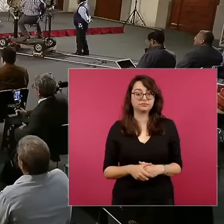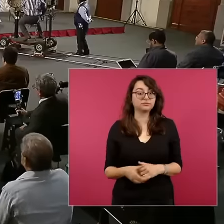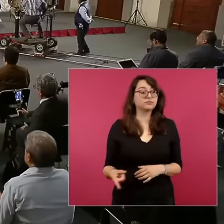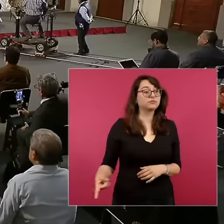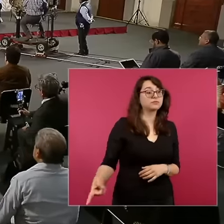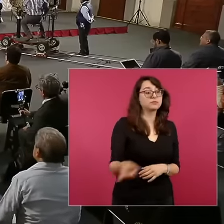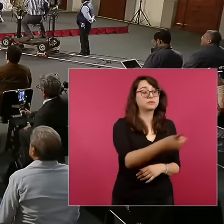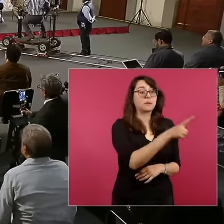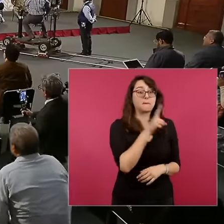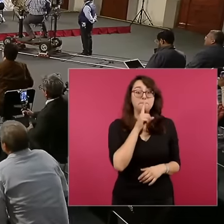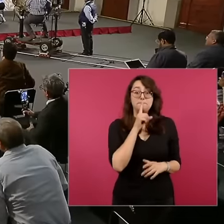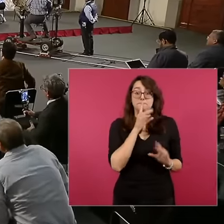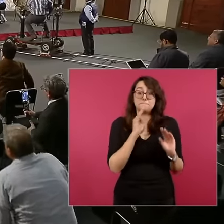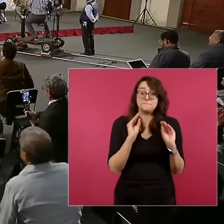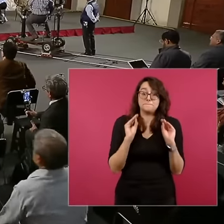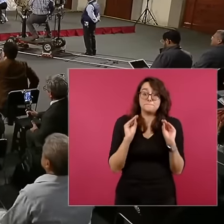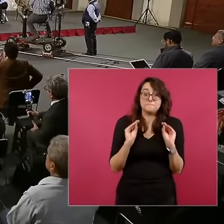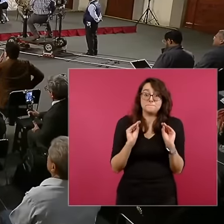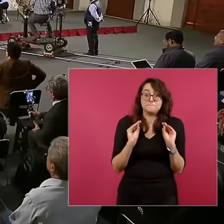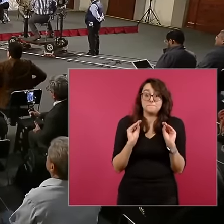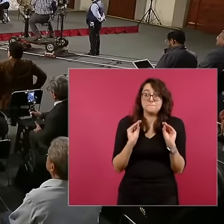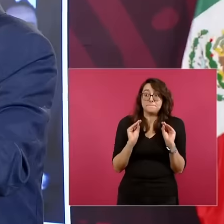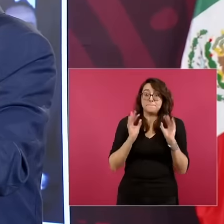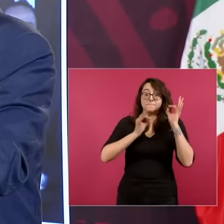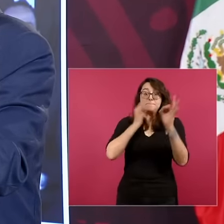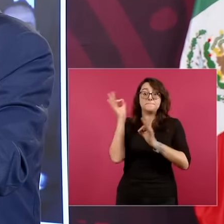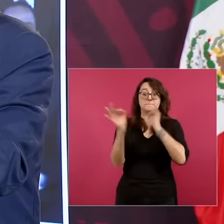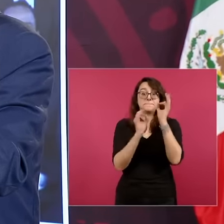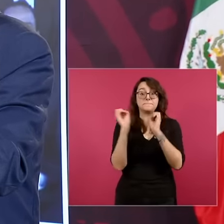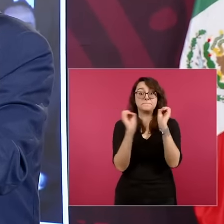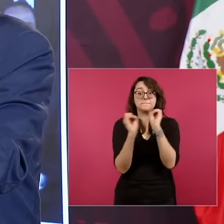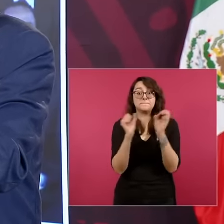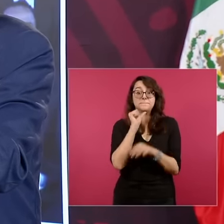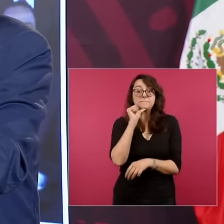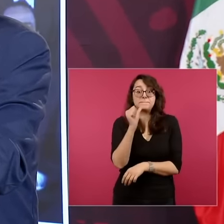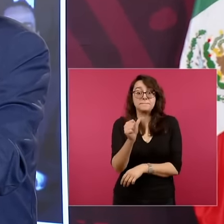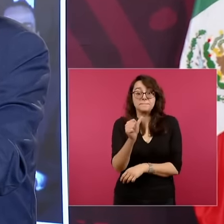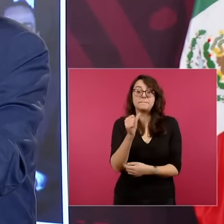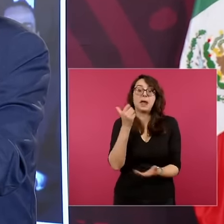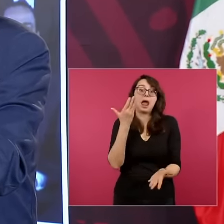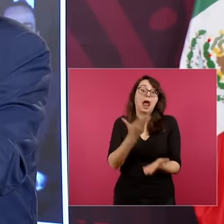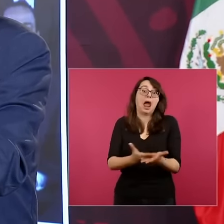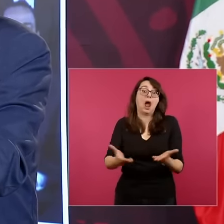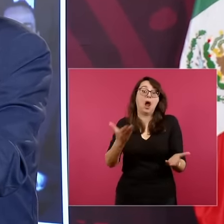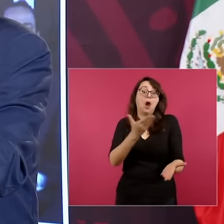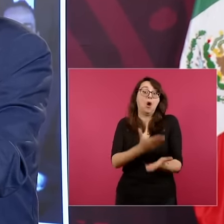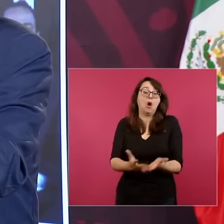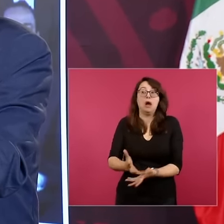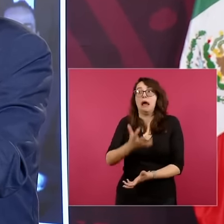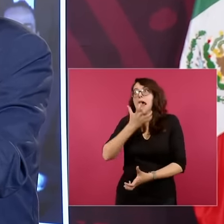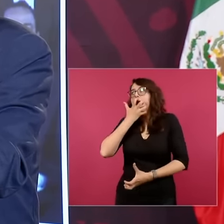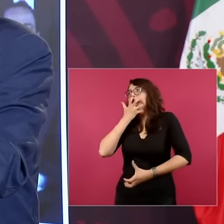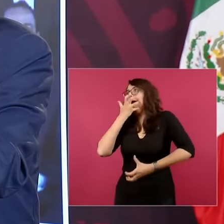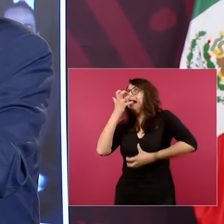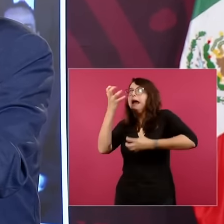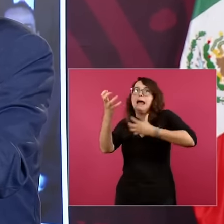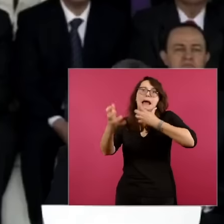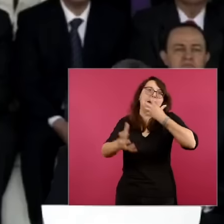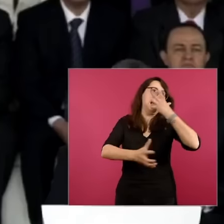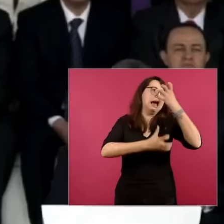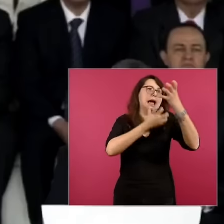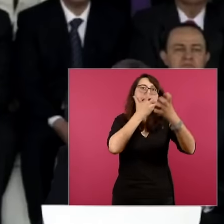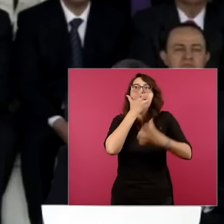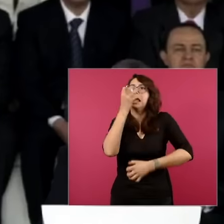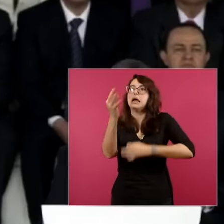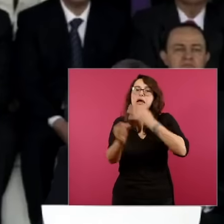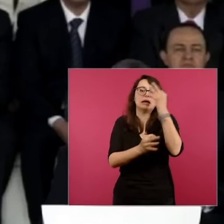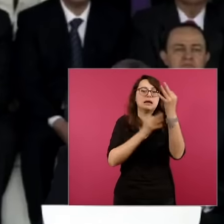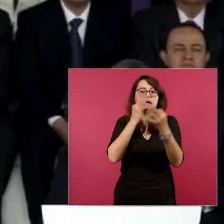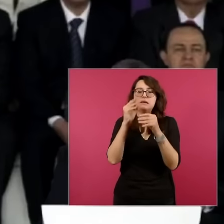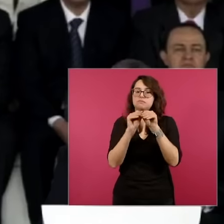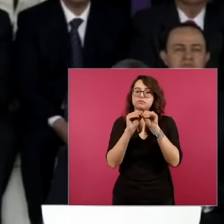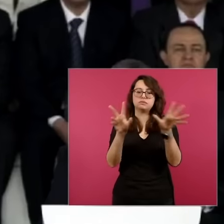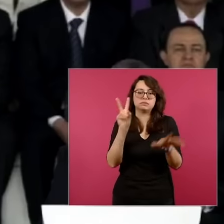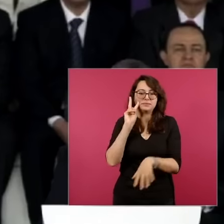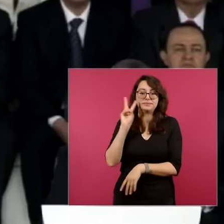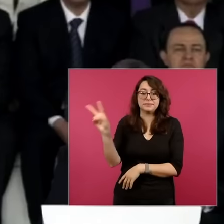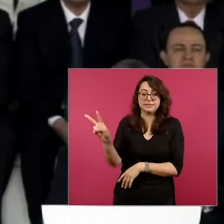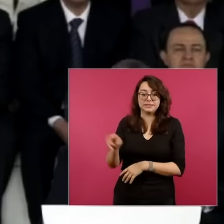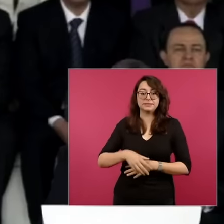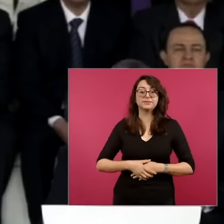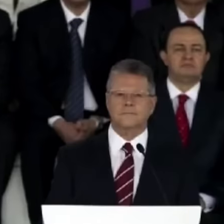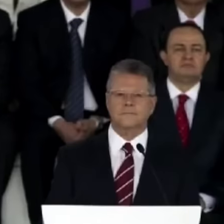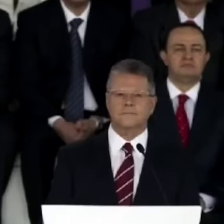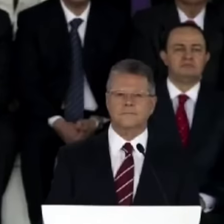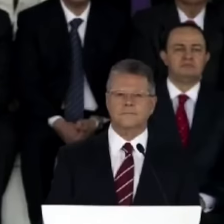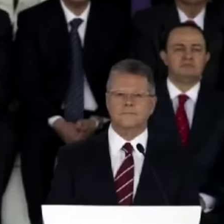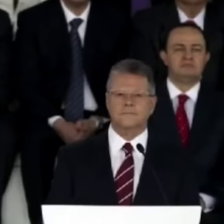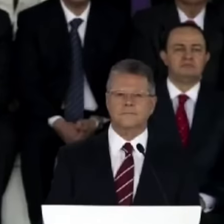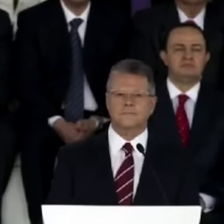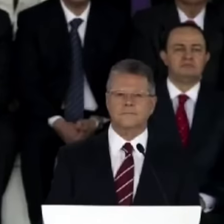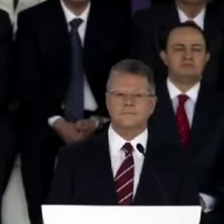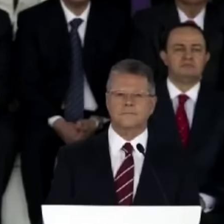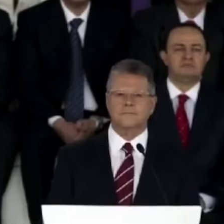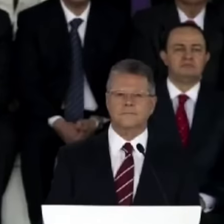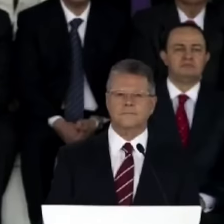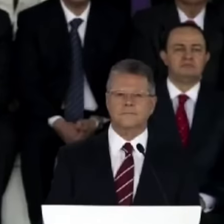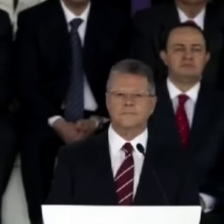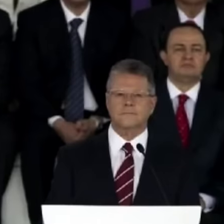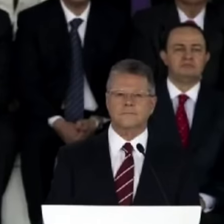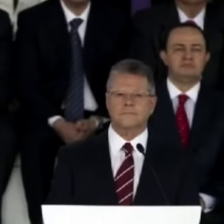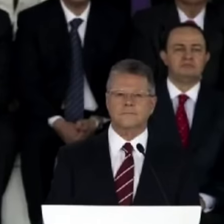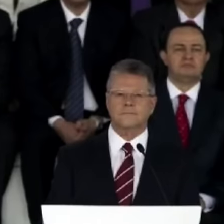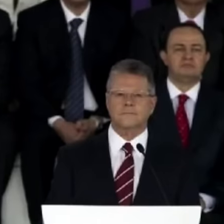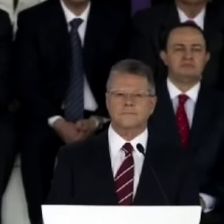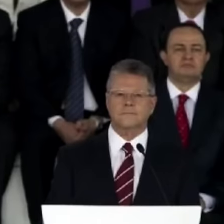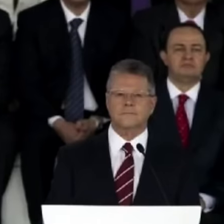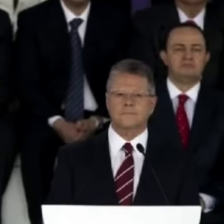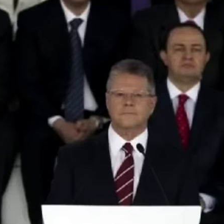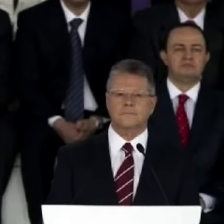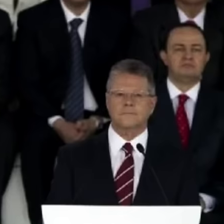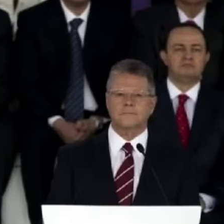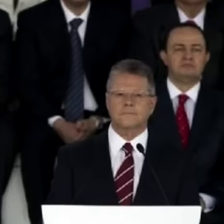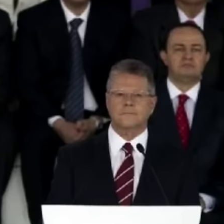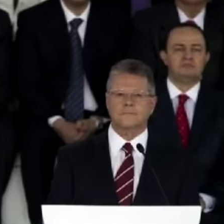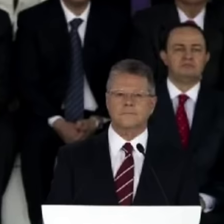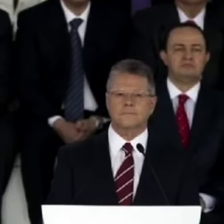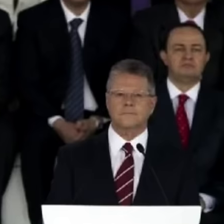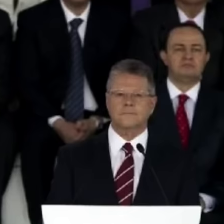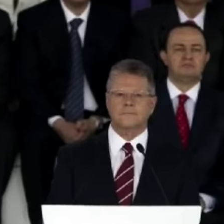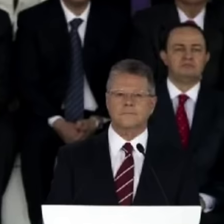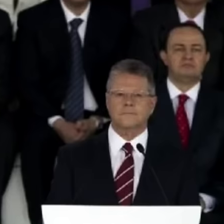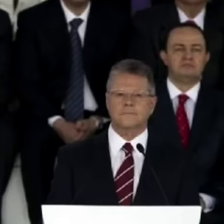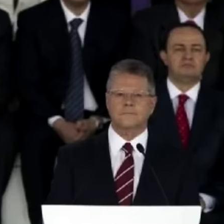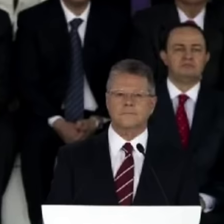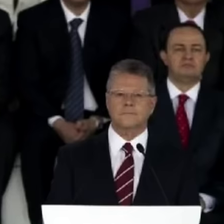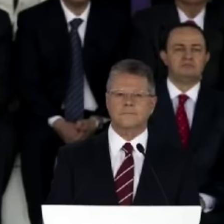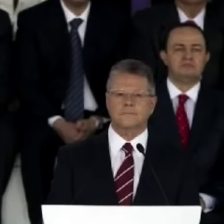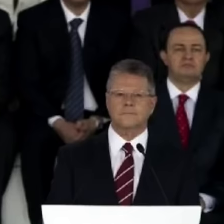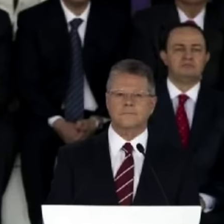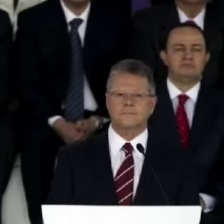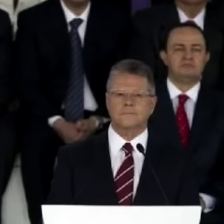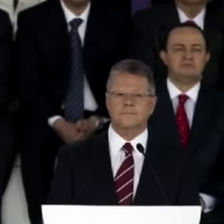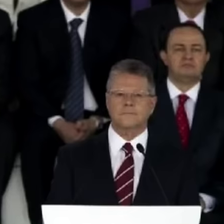mummies and nothing more is